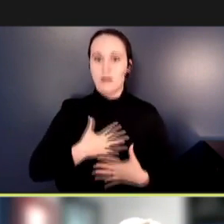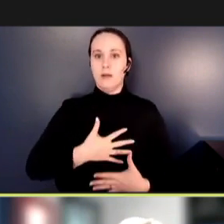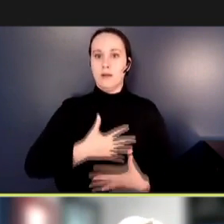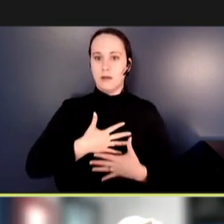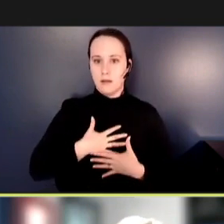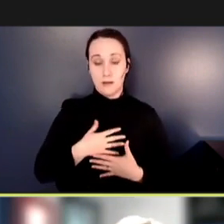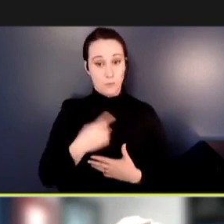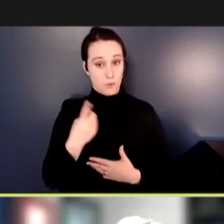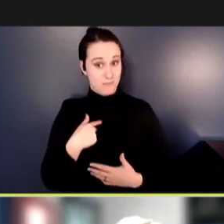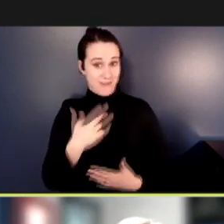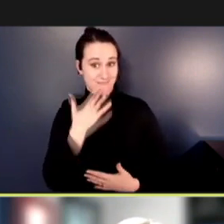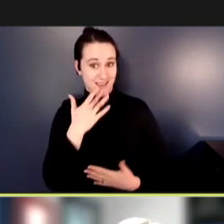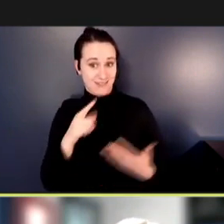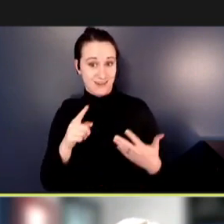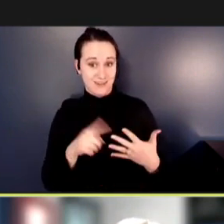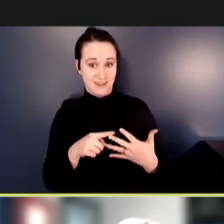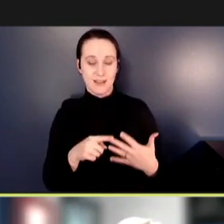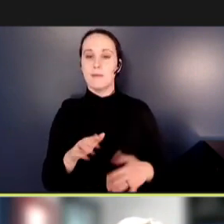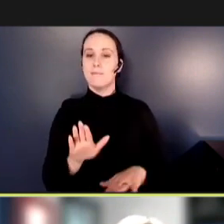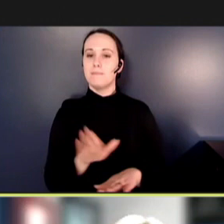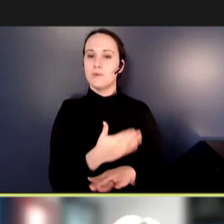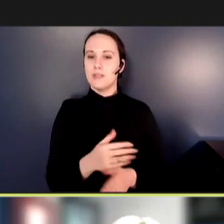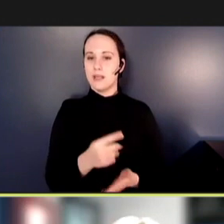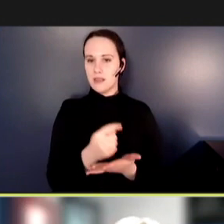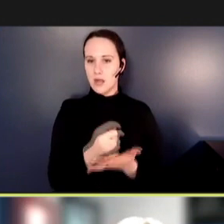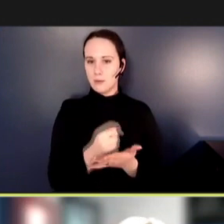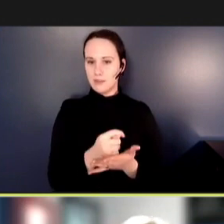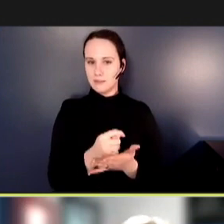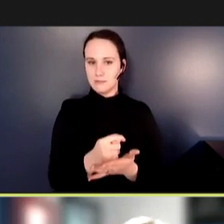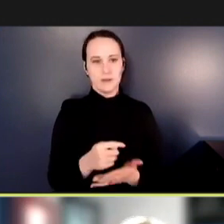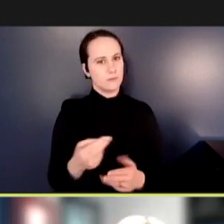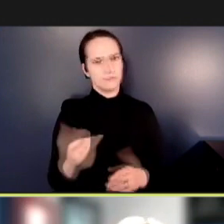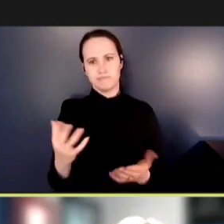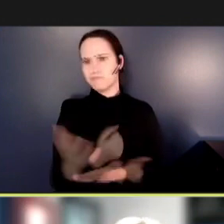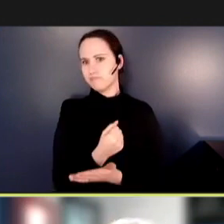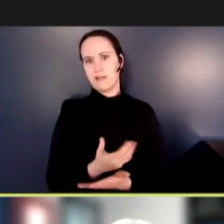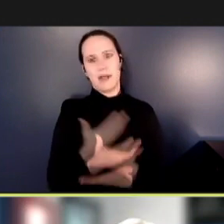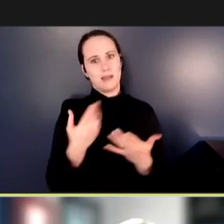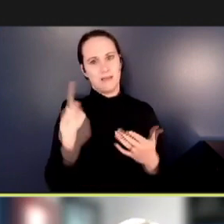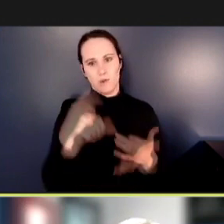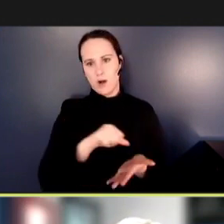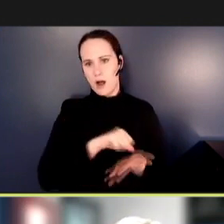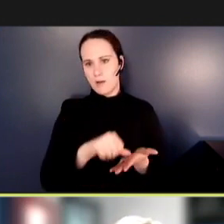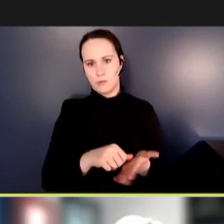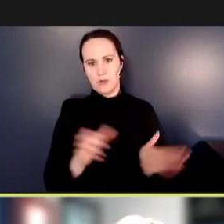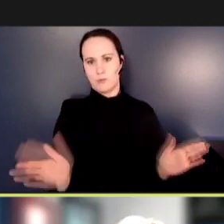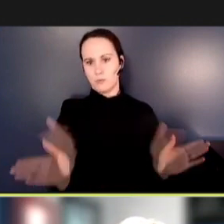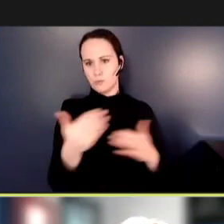is music therapy. We use this a lot in the operating room as well. I know that's been studied